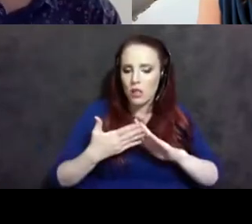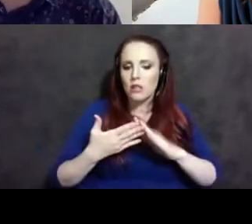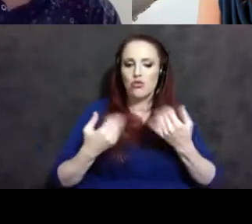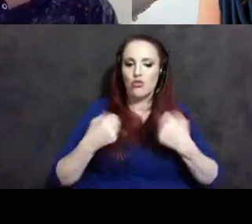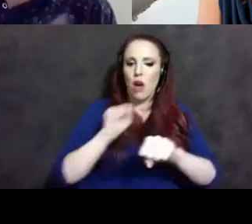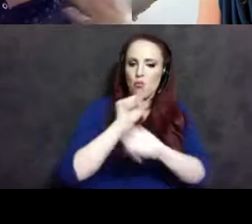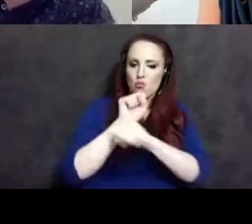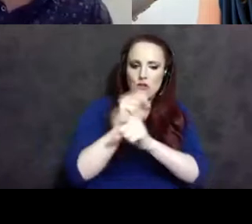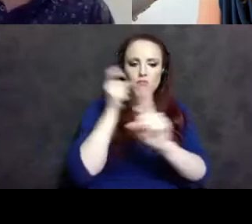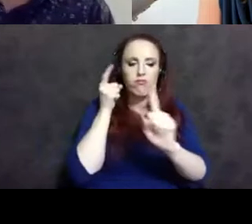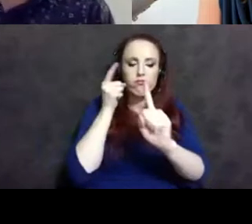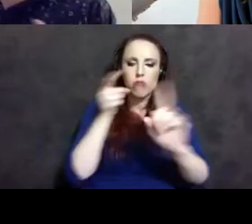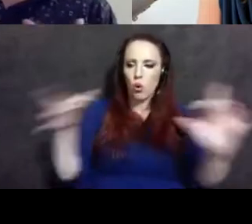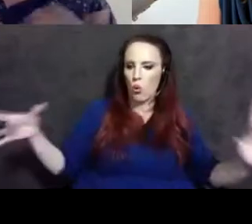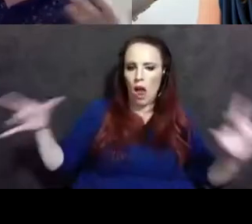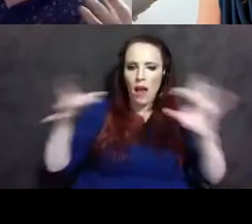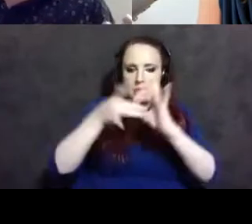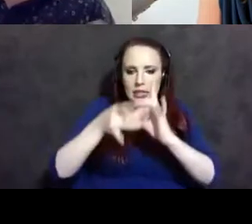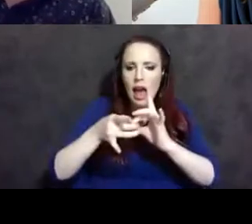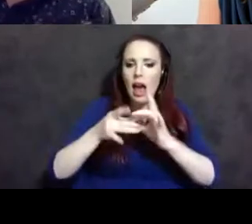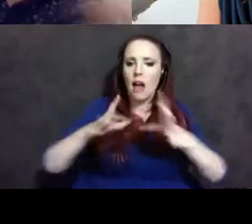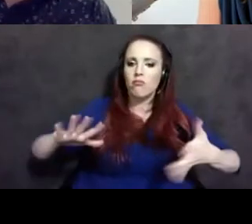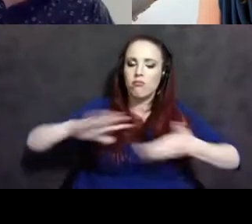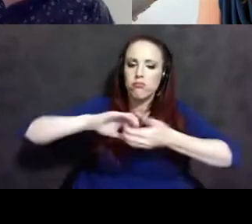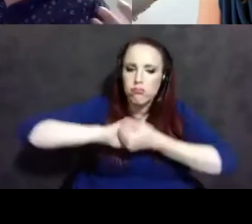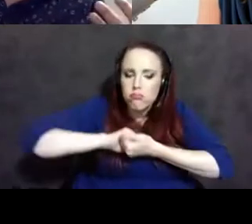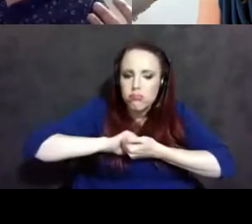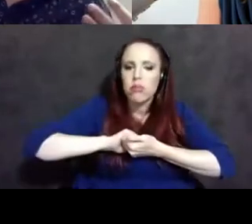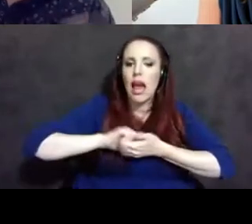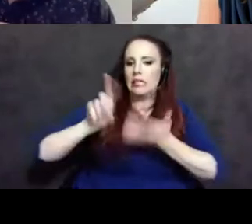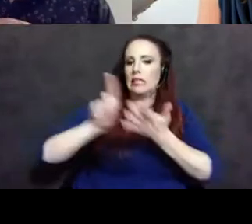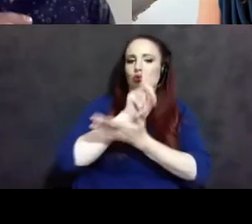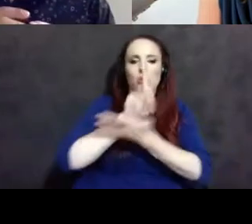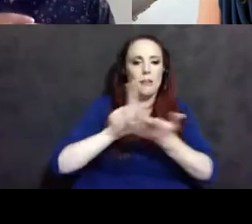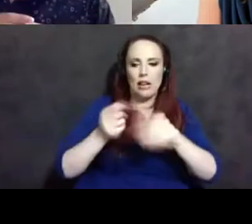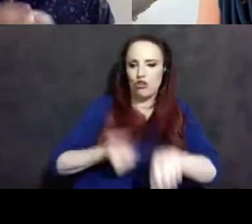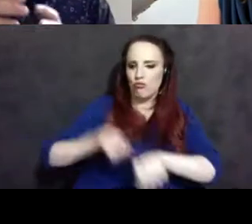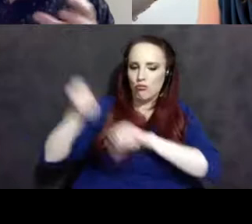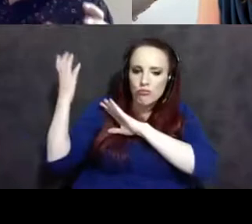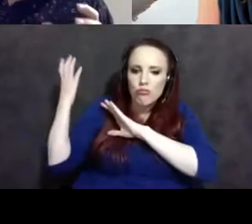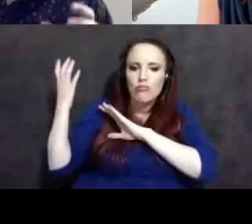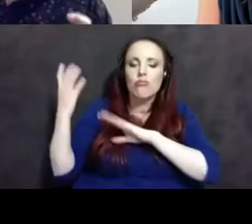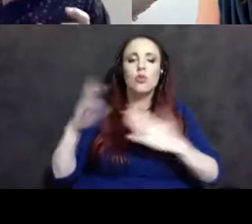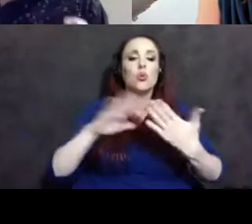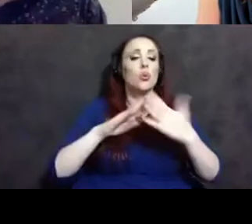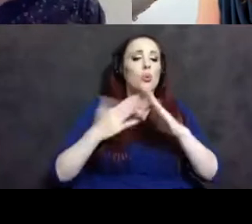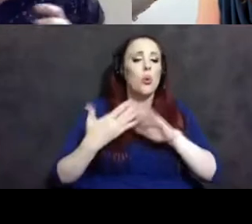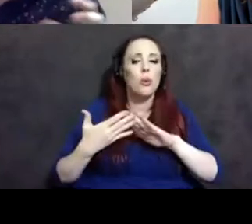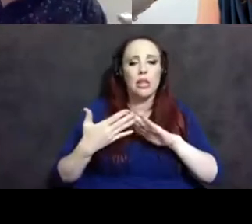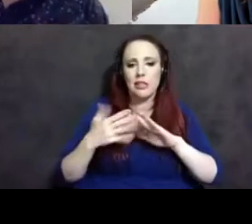and discrimination. And he explained those communities are, like, working around 250 years roadmap.